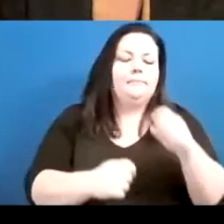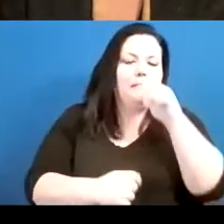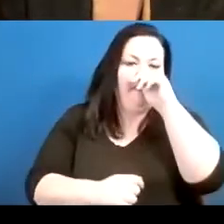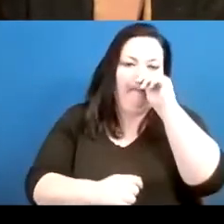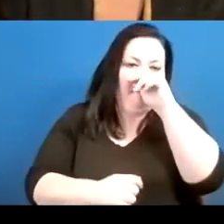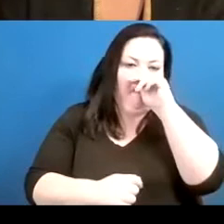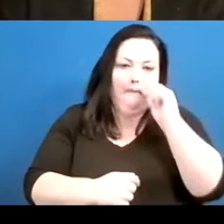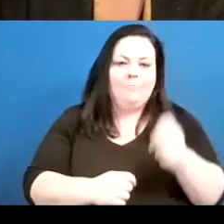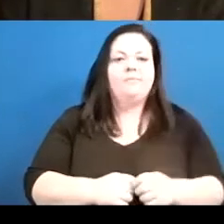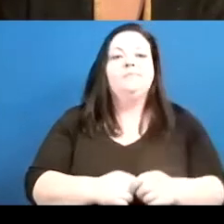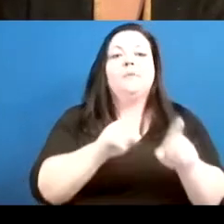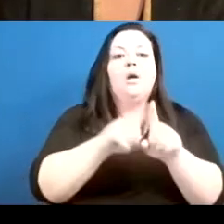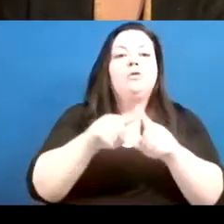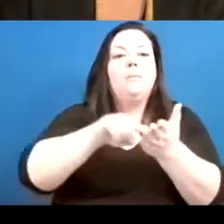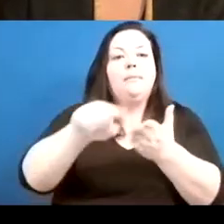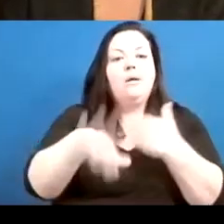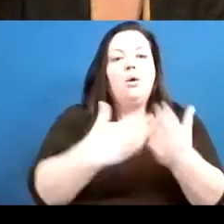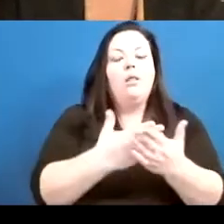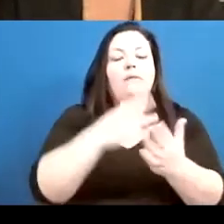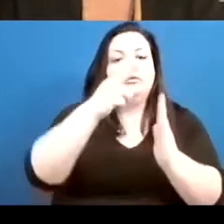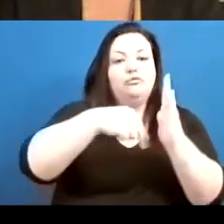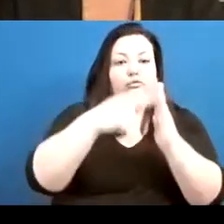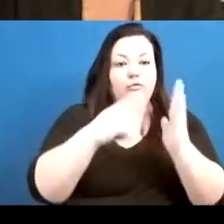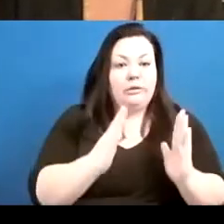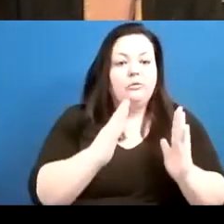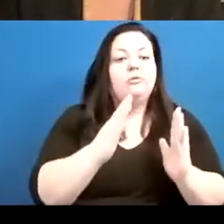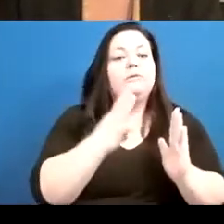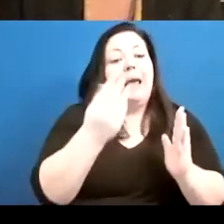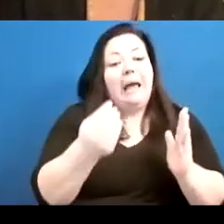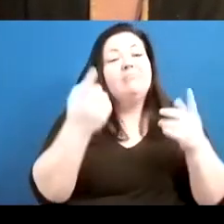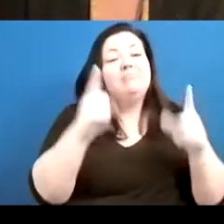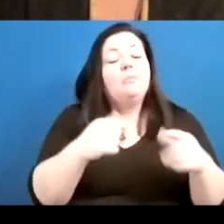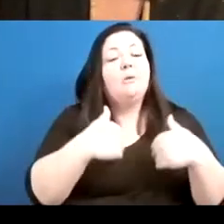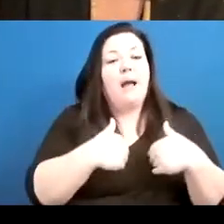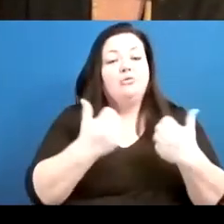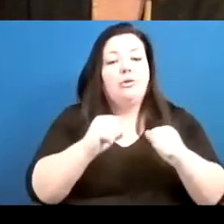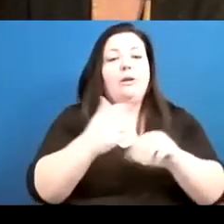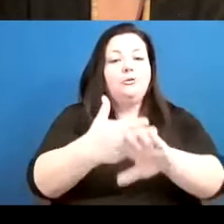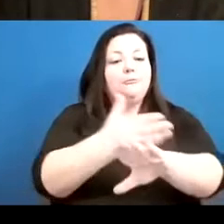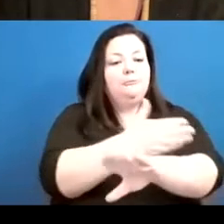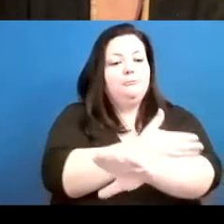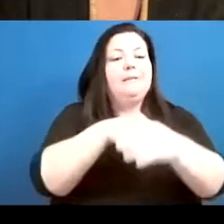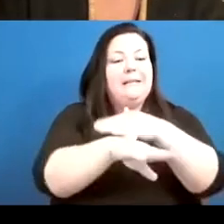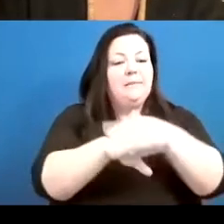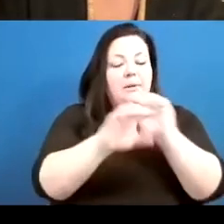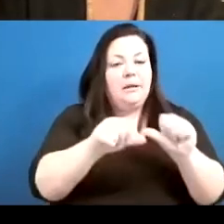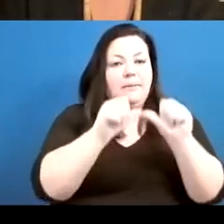pay all of our featured readers and we're taking steps to increase accessibility permanently by continuing to post reading and workshop